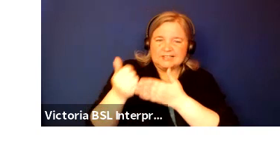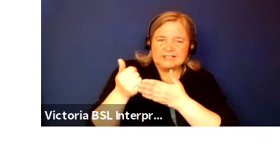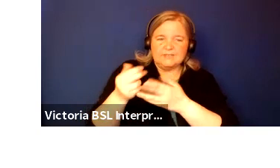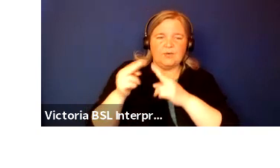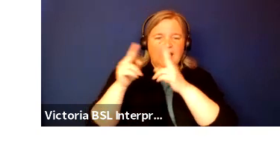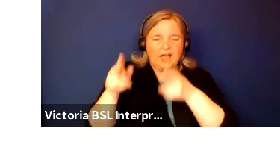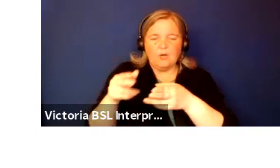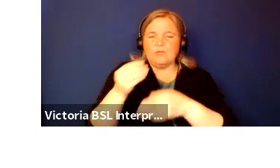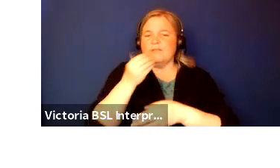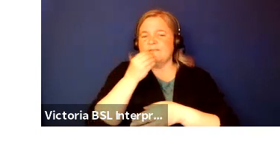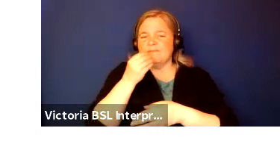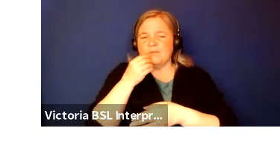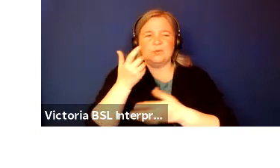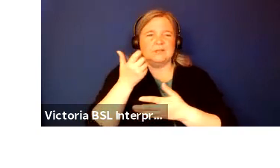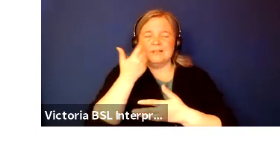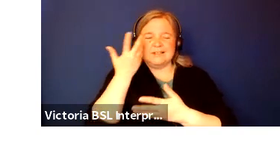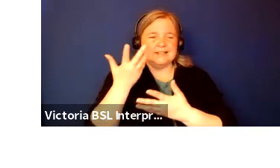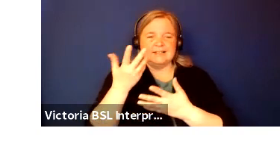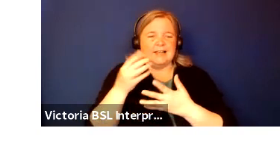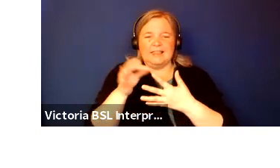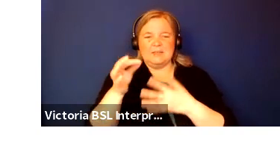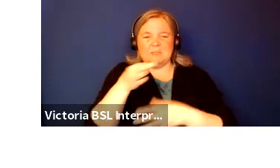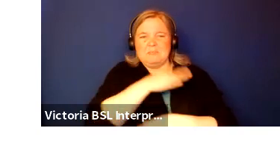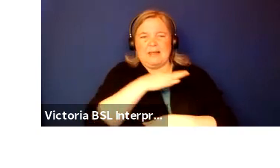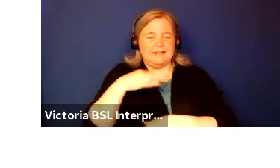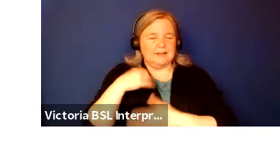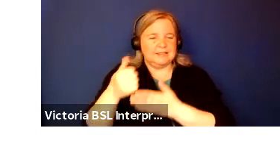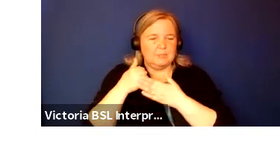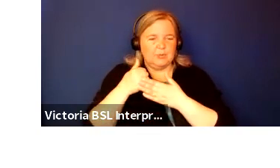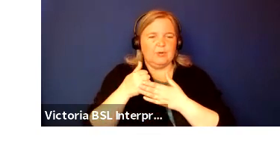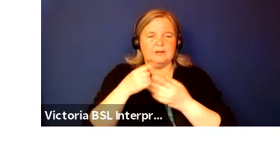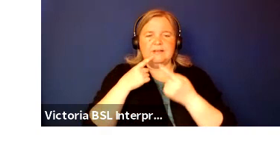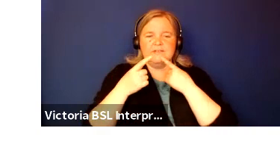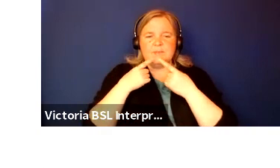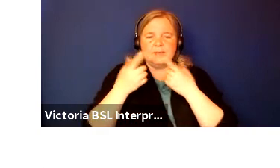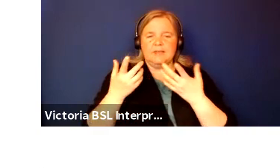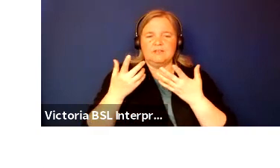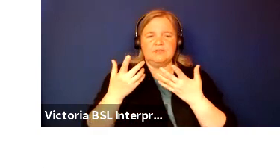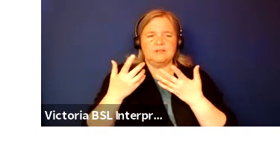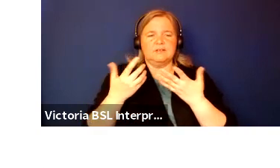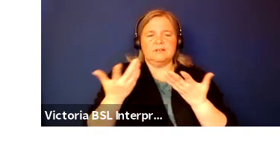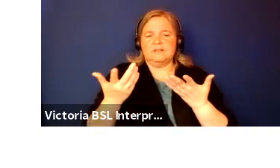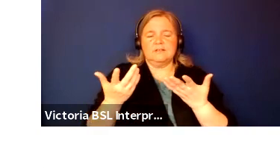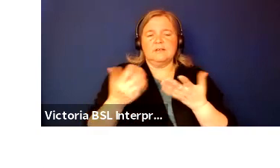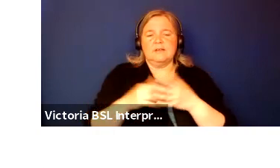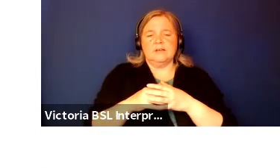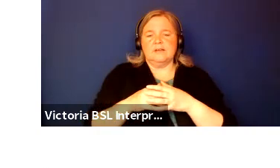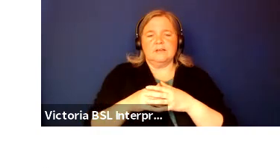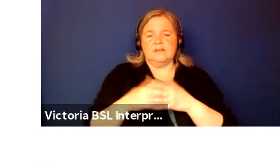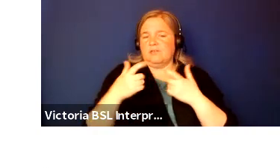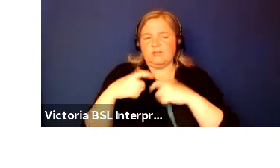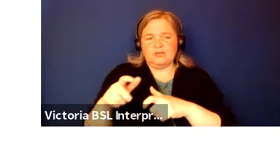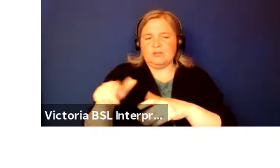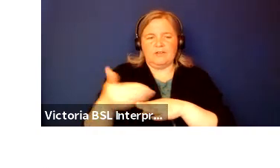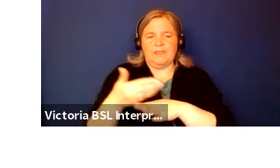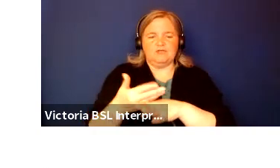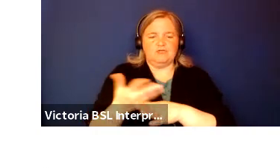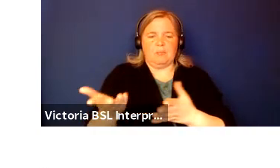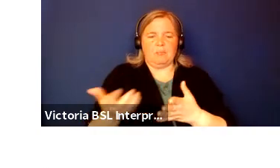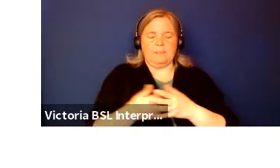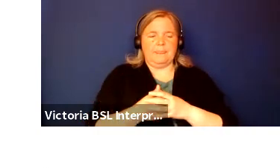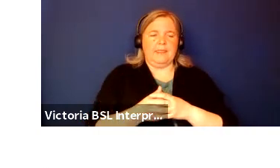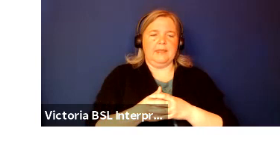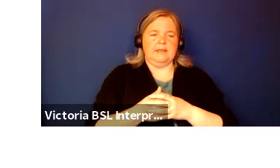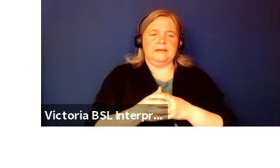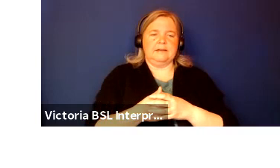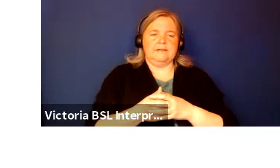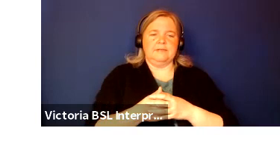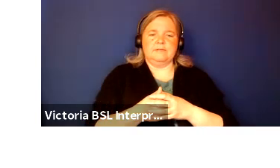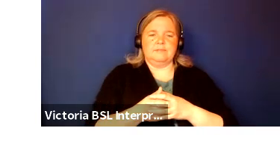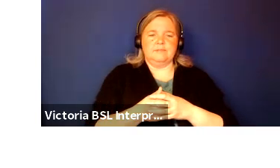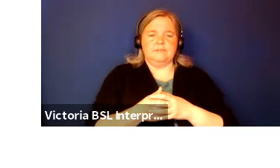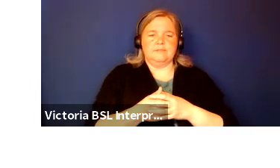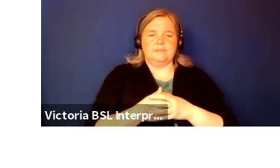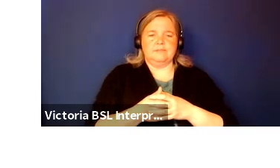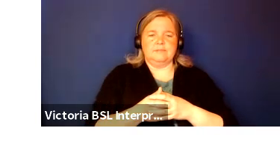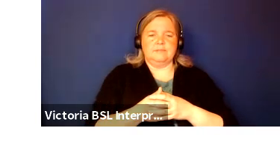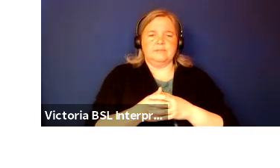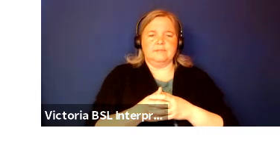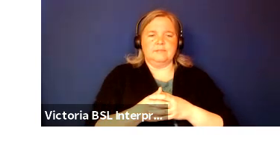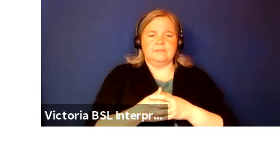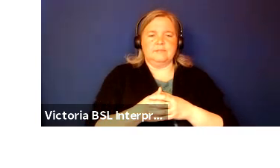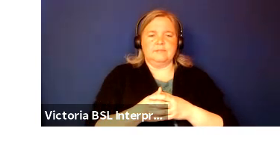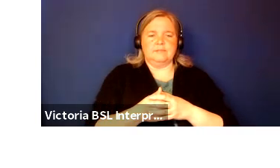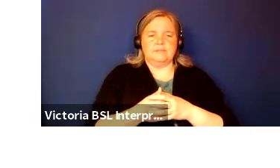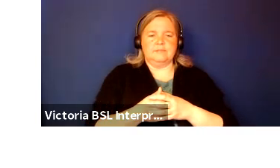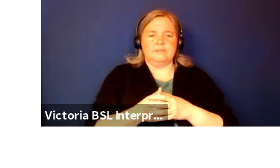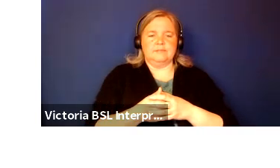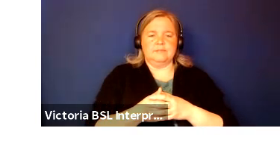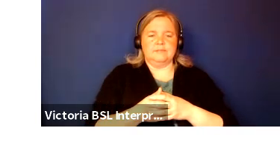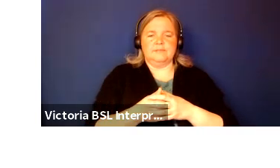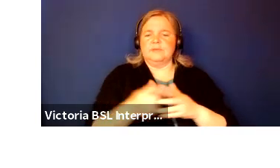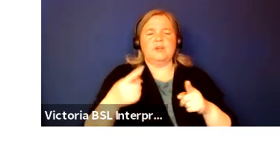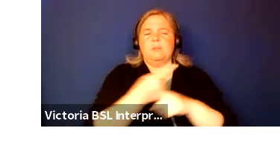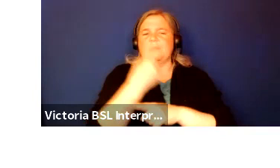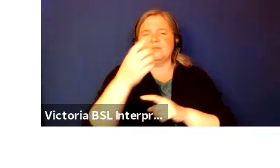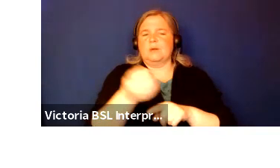continuous continuation the job, opportunity the work - I just miss one slide - They are